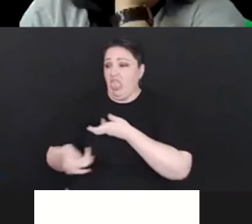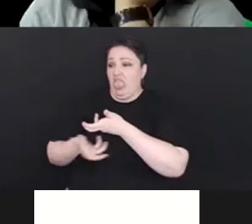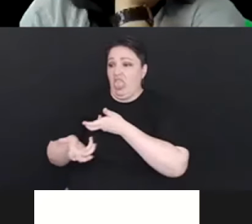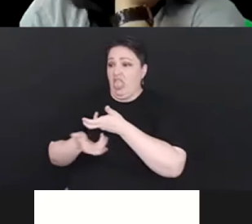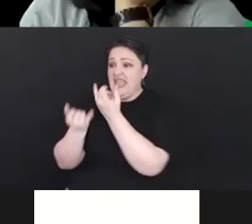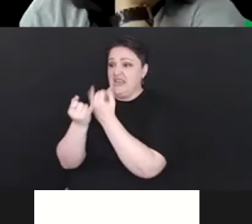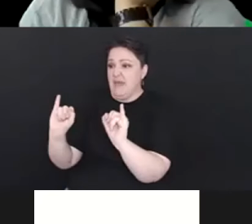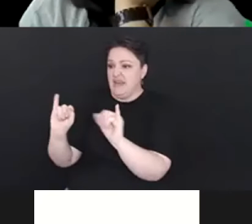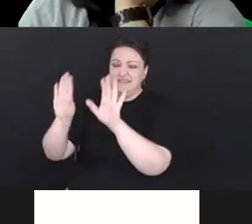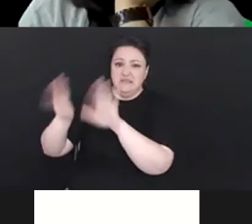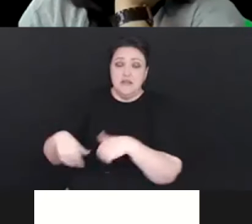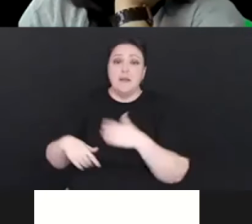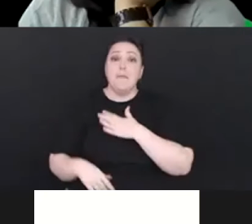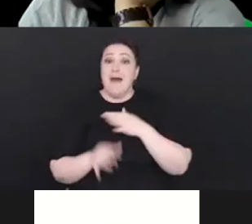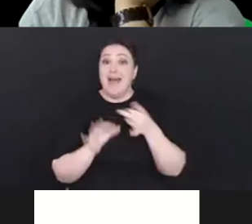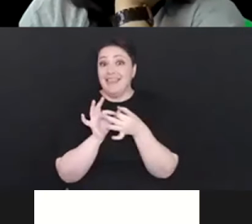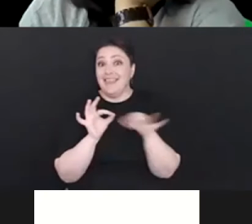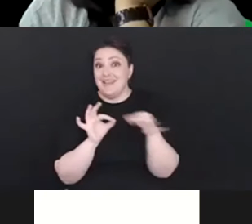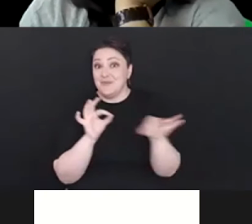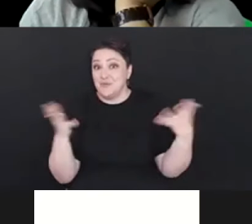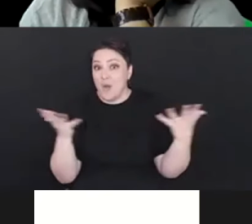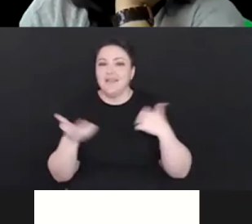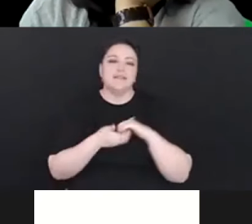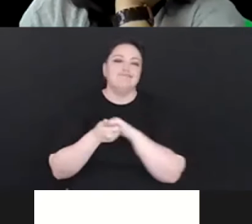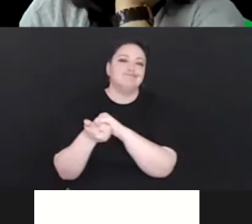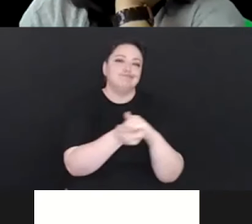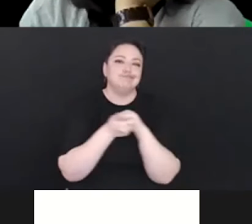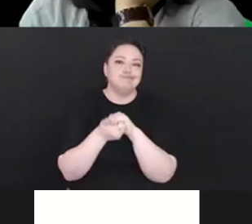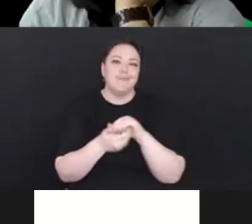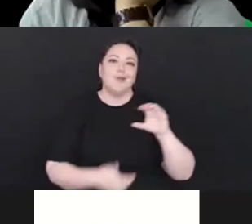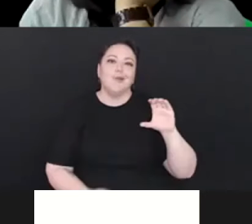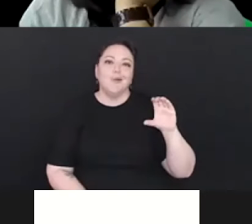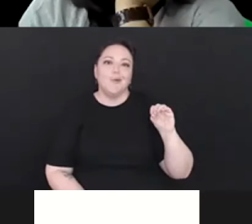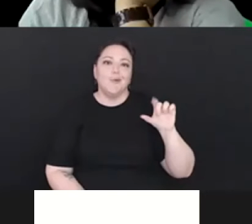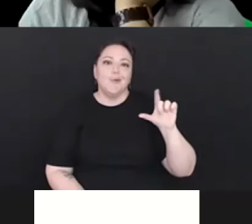the language that I had used previously was collaboration. Um, and I think kinds of de,